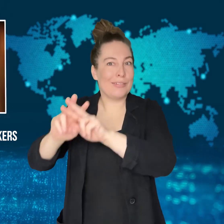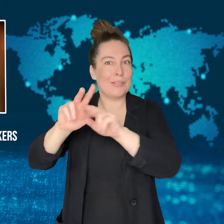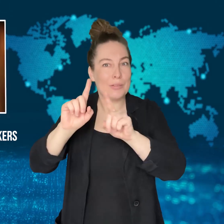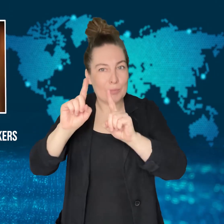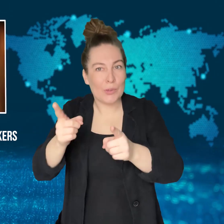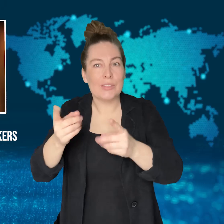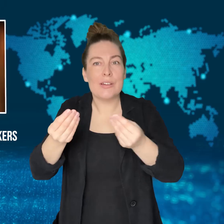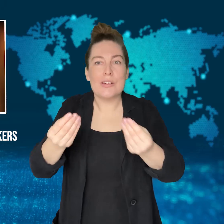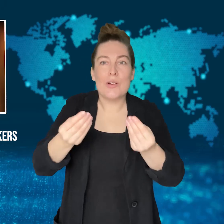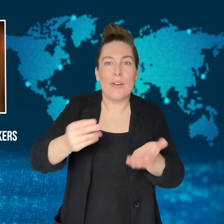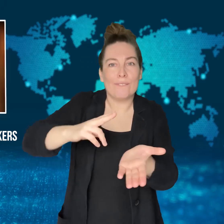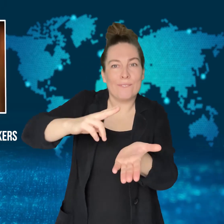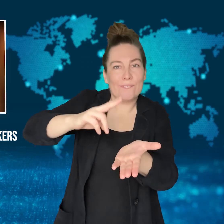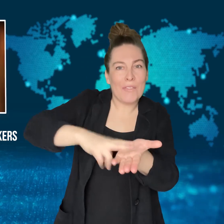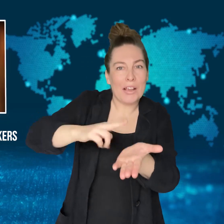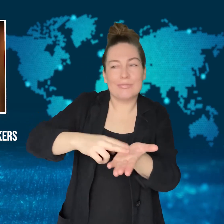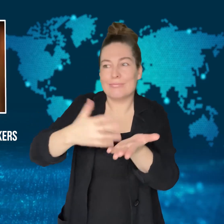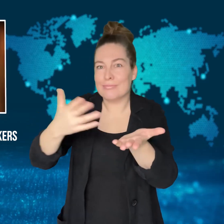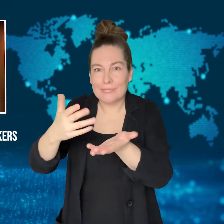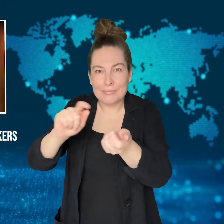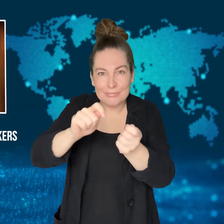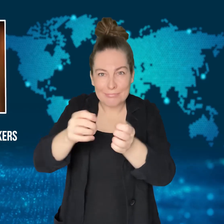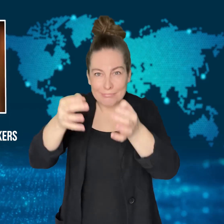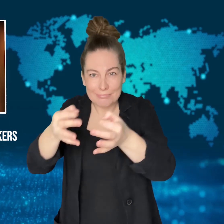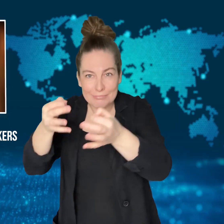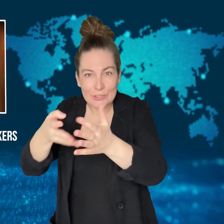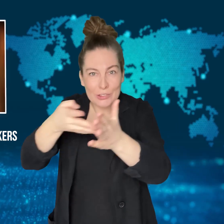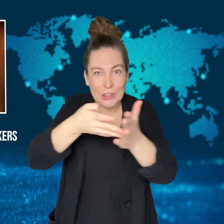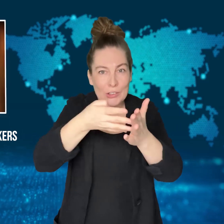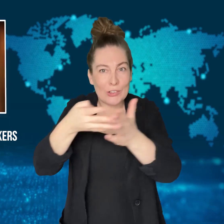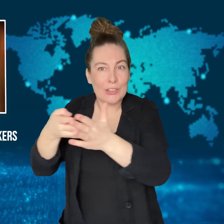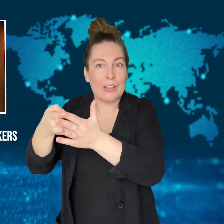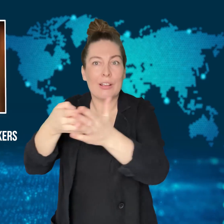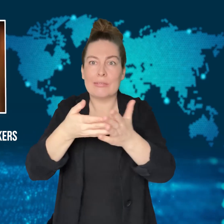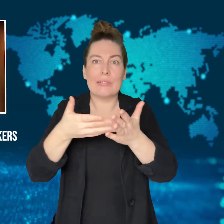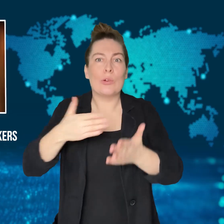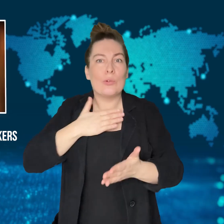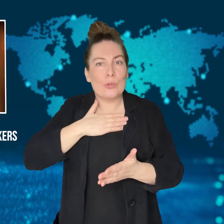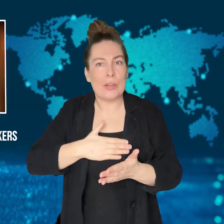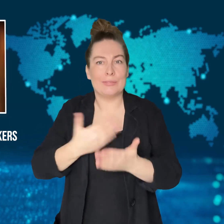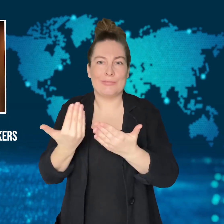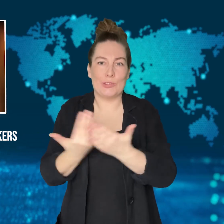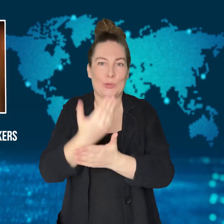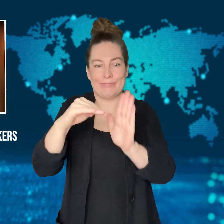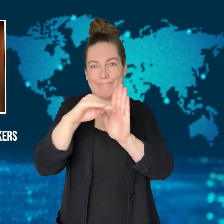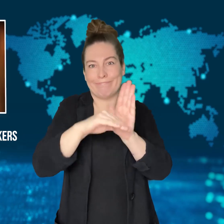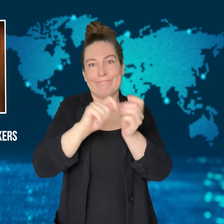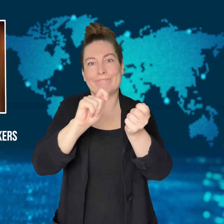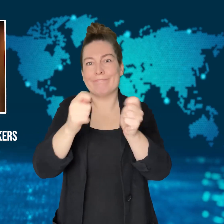that requires platforms to